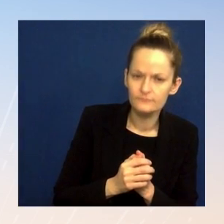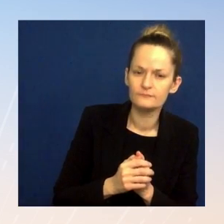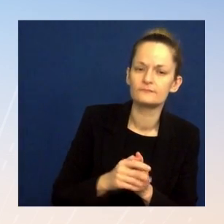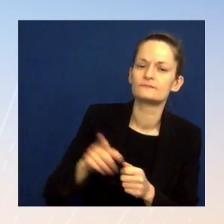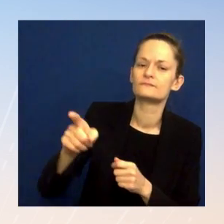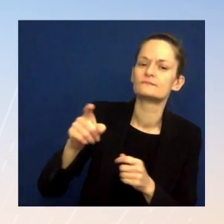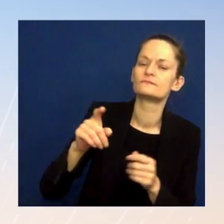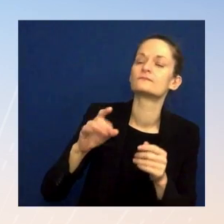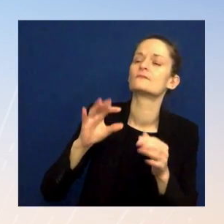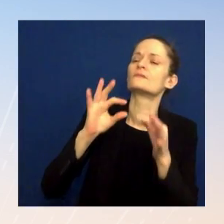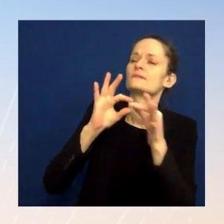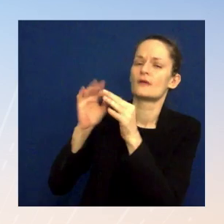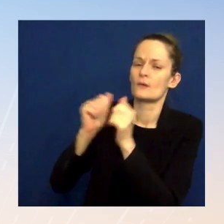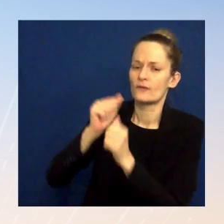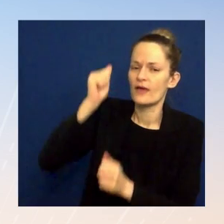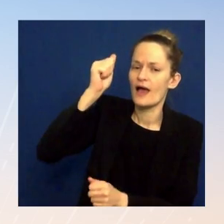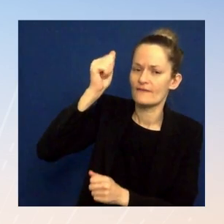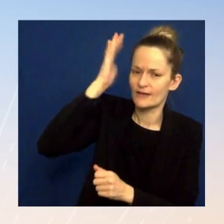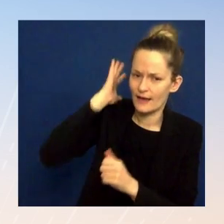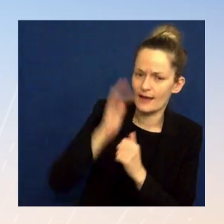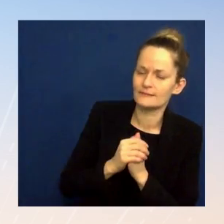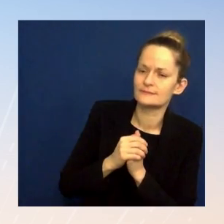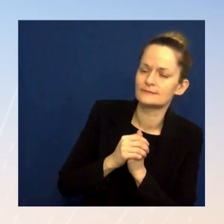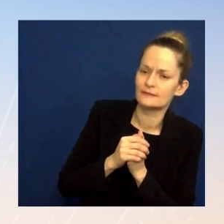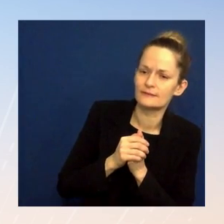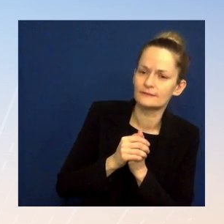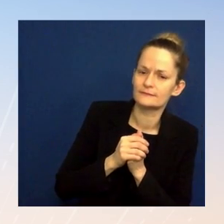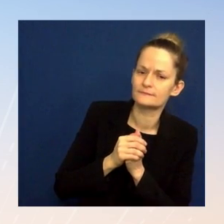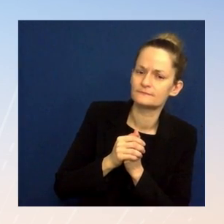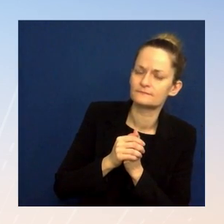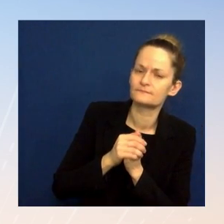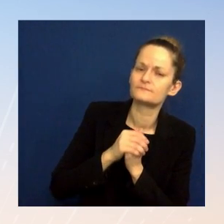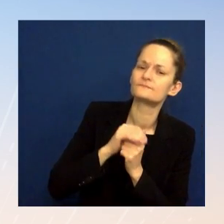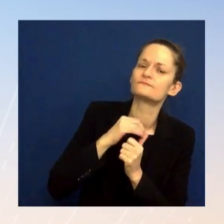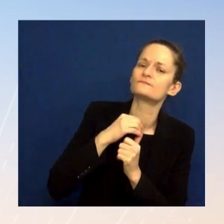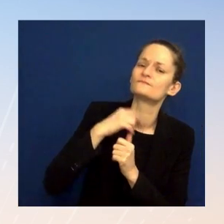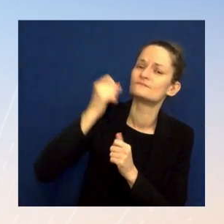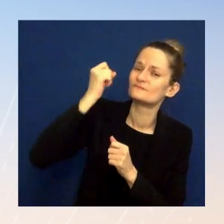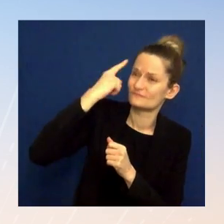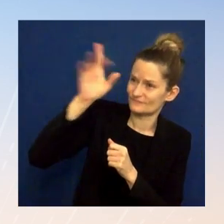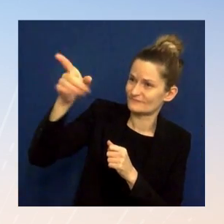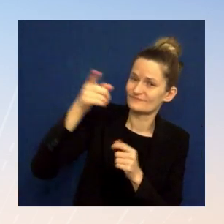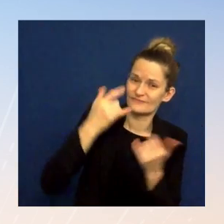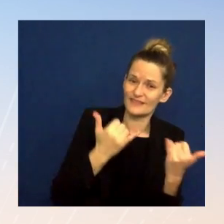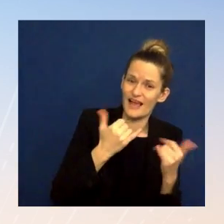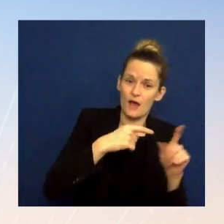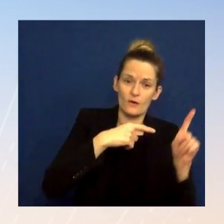there's a sense that Russia and China have been blocking efforts, led in part by the U.S., to deliver humanitarian aid